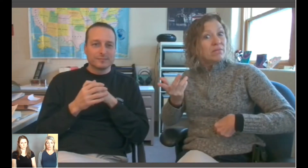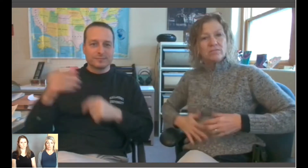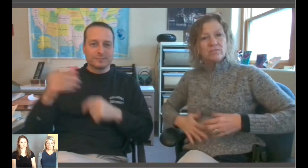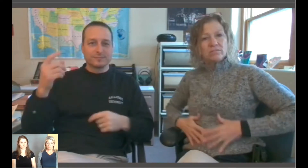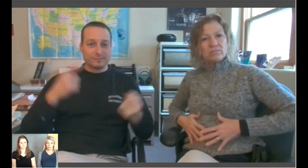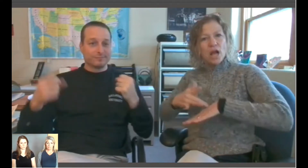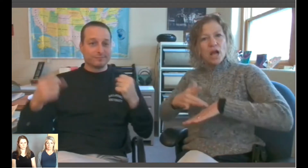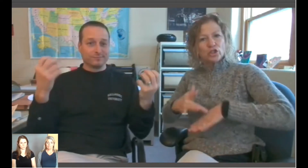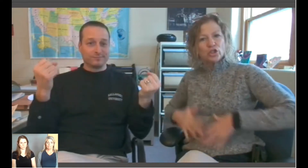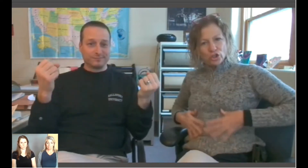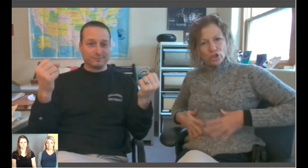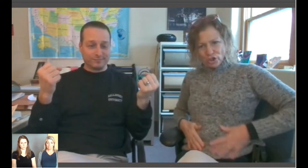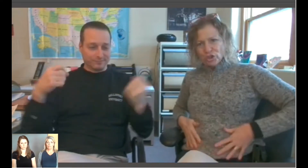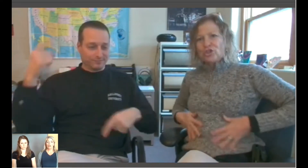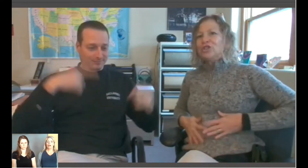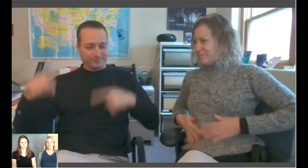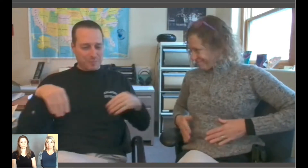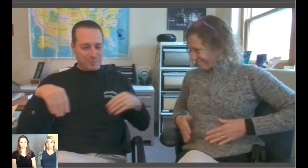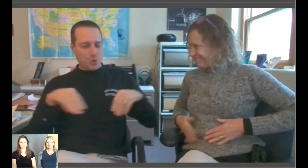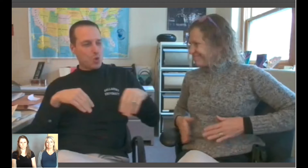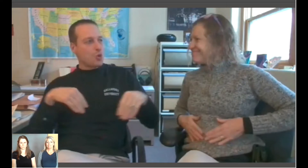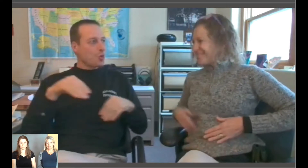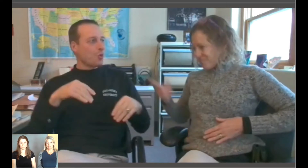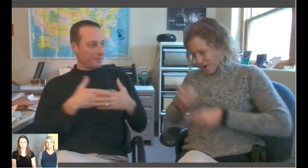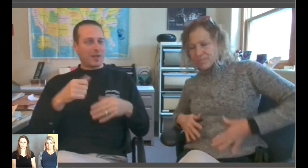But what about if they're a deaf child? They can feel the movement of the sign language.